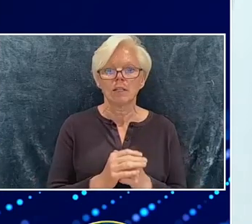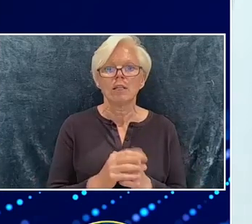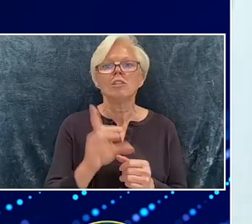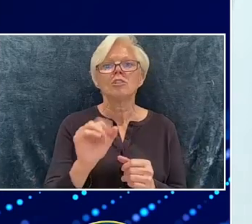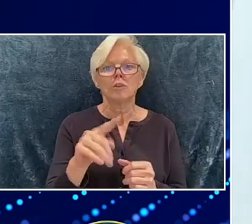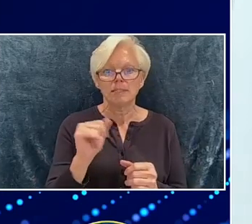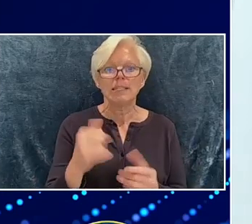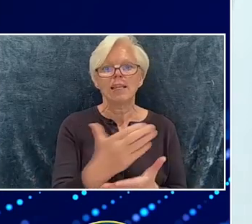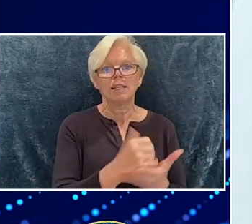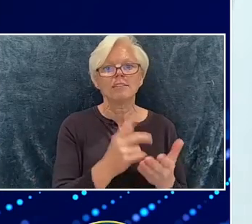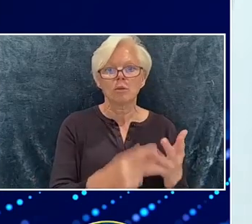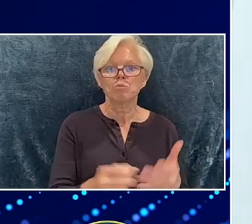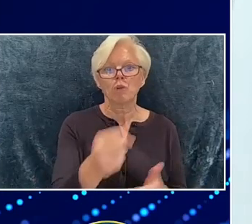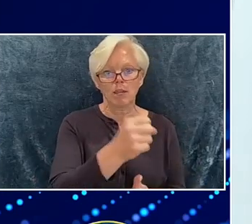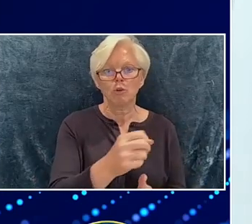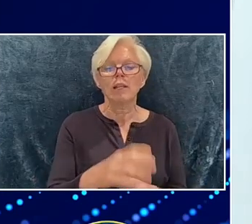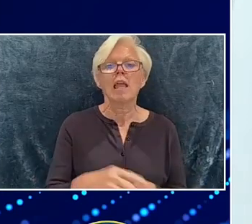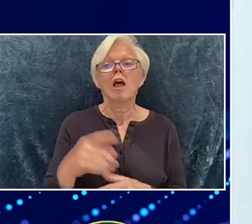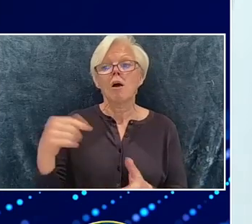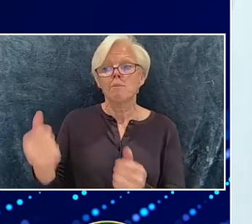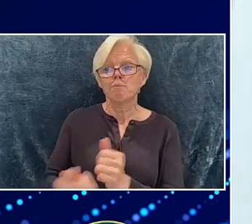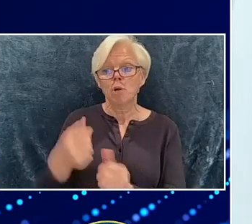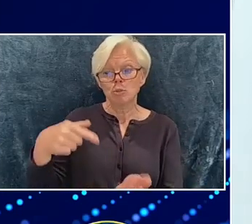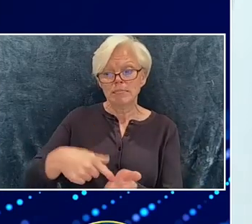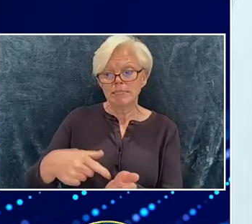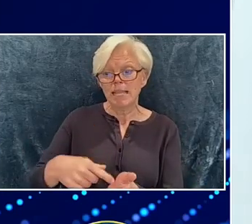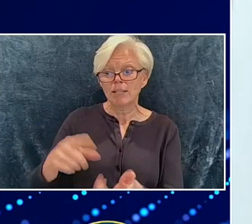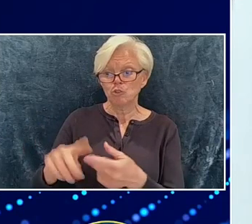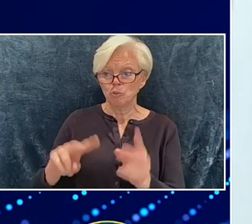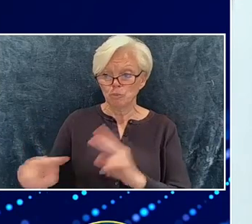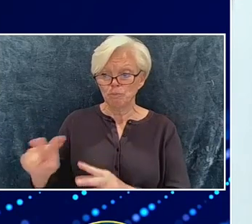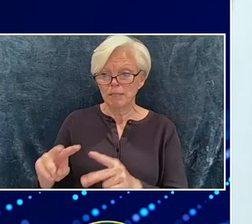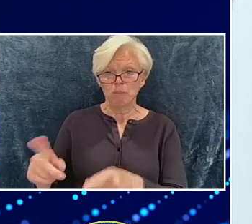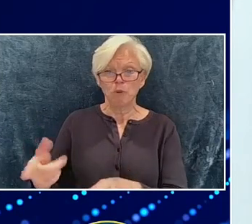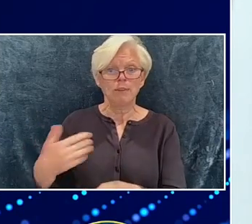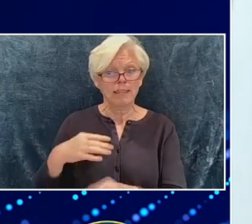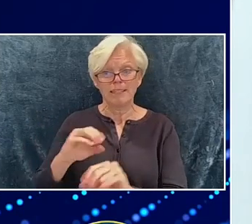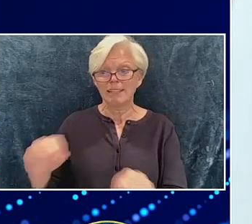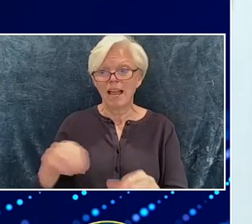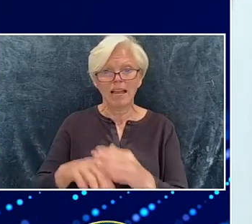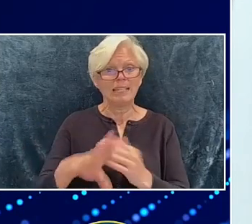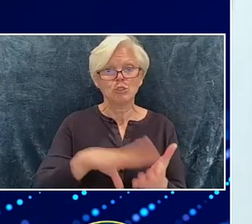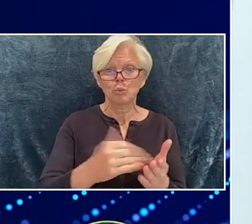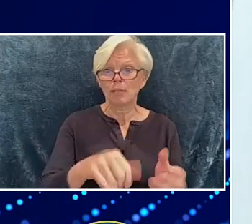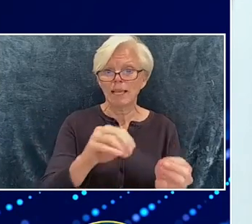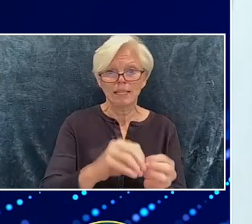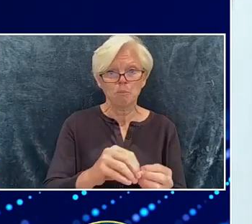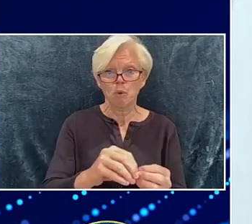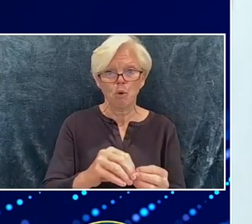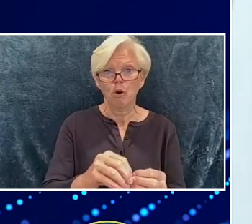I found that most debts belong to individuals no longer enrolled in the institution, transcript withholding policies disproportionately harmed Black